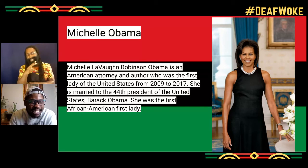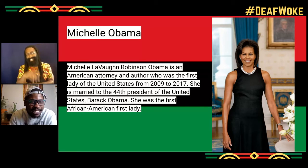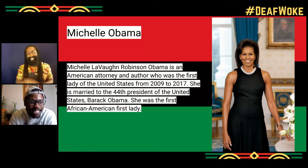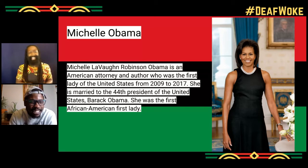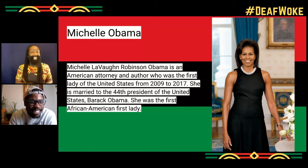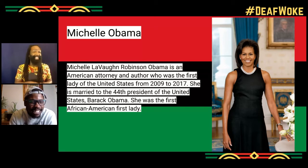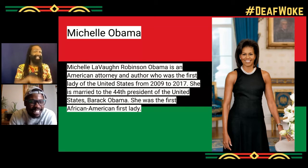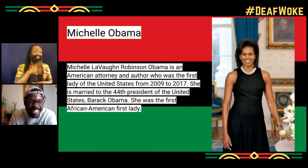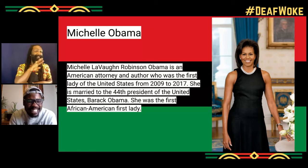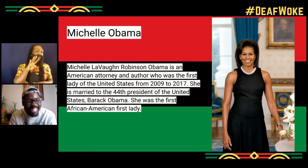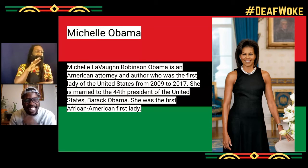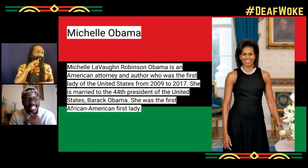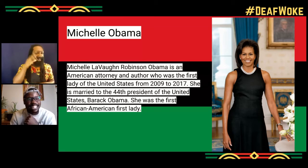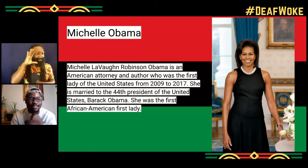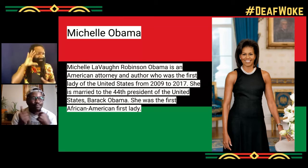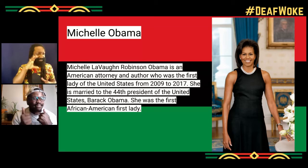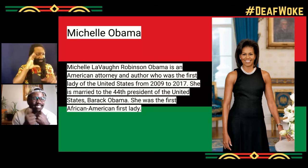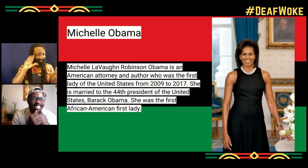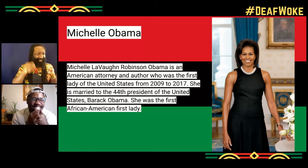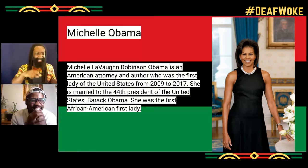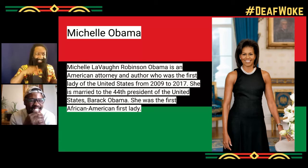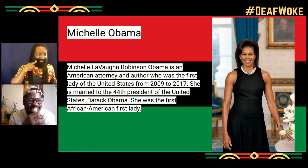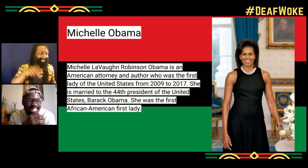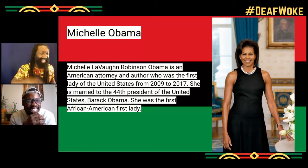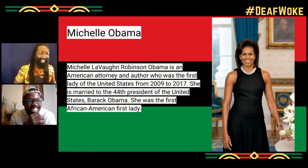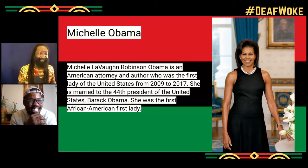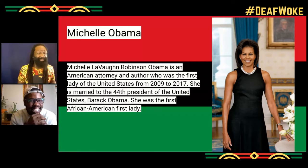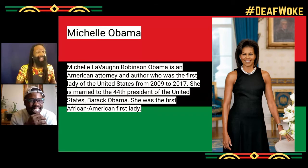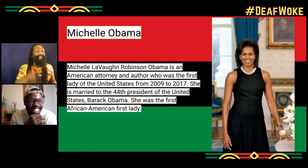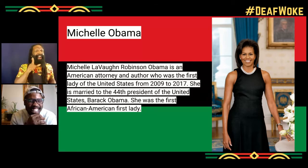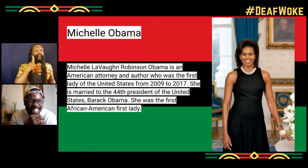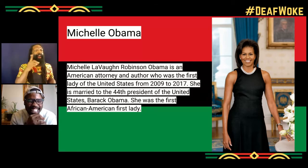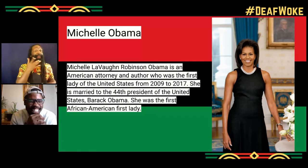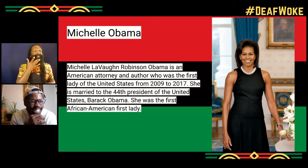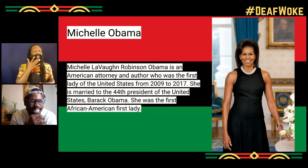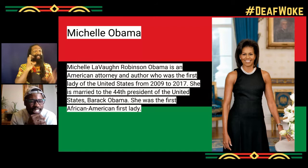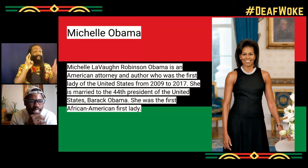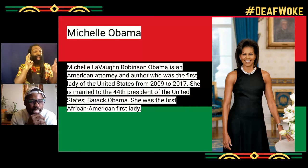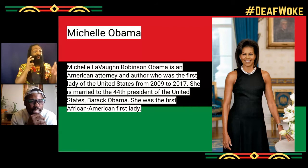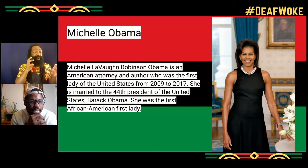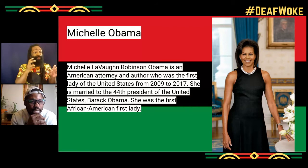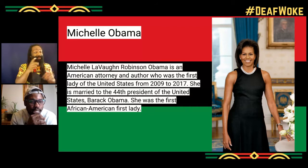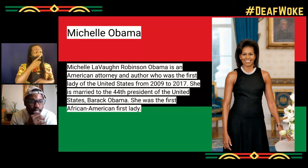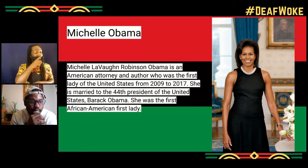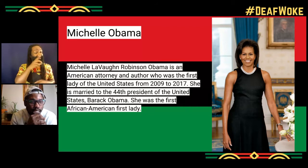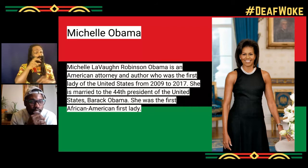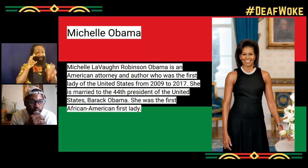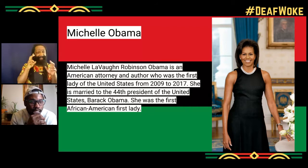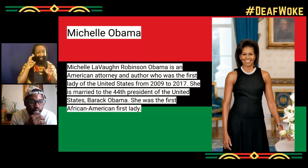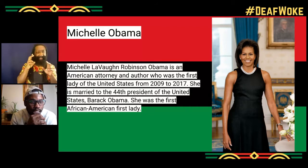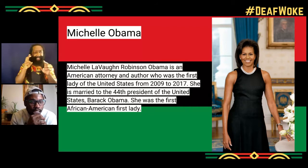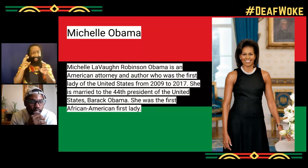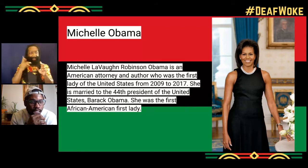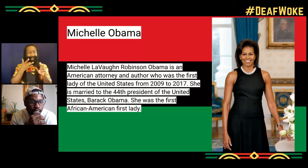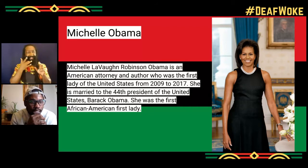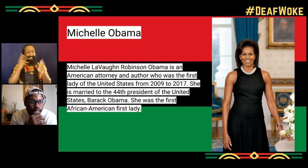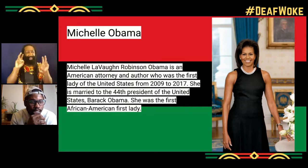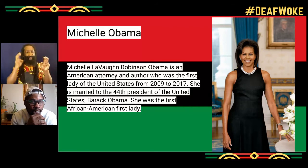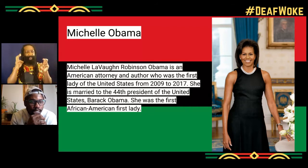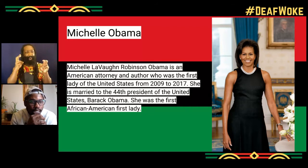She's an American attorney, first lady of the United States. She was married to the 44th president, Barack Obama.